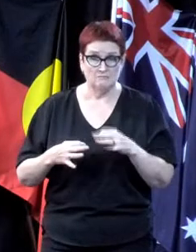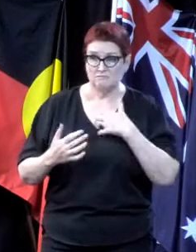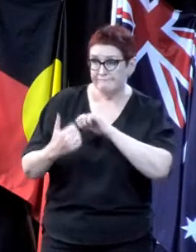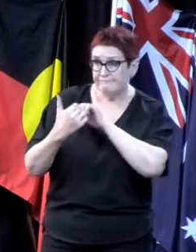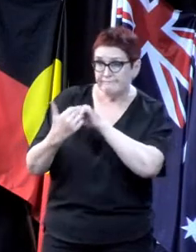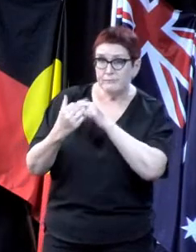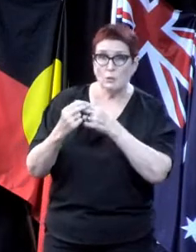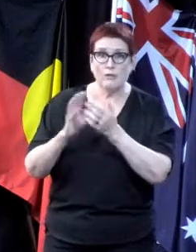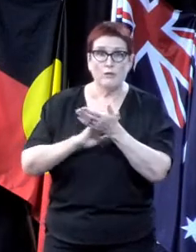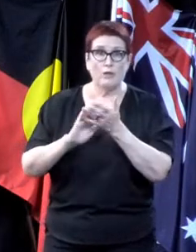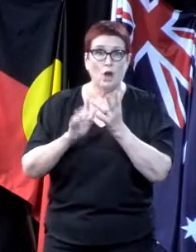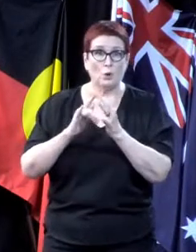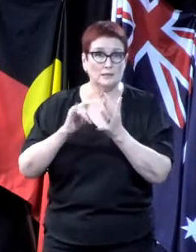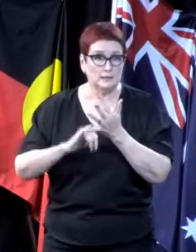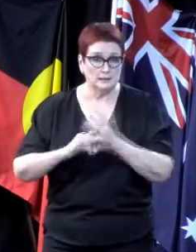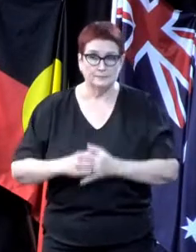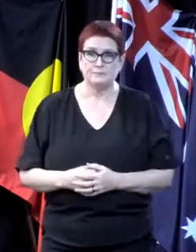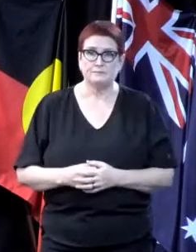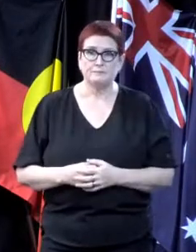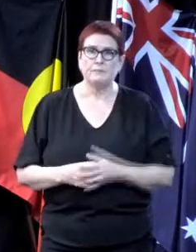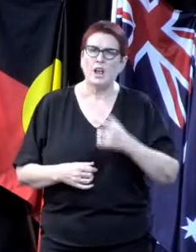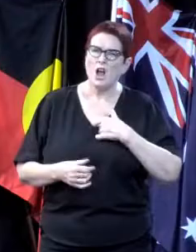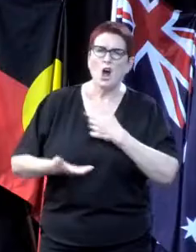with the HOSES, whose position I shared as 0.2.